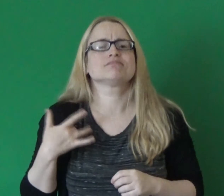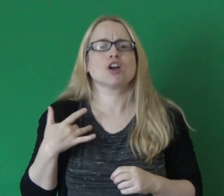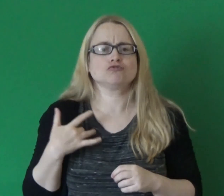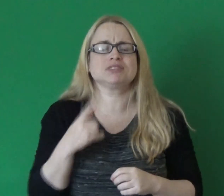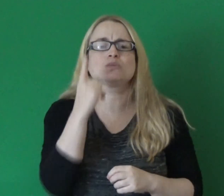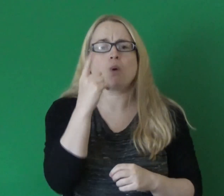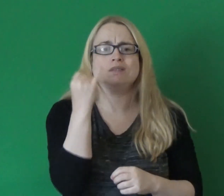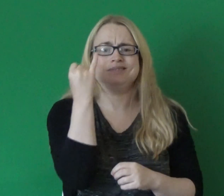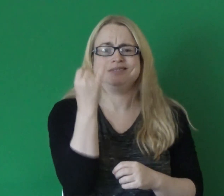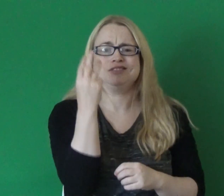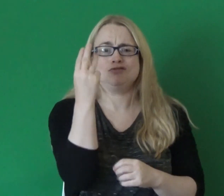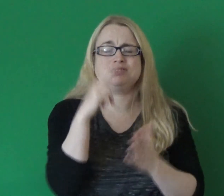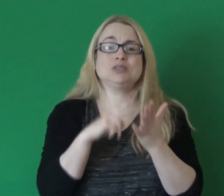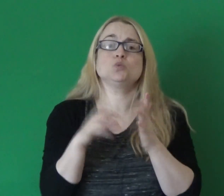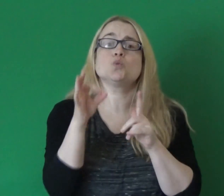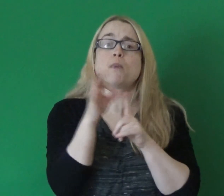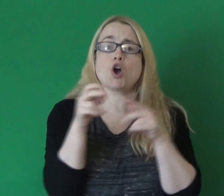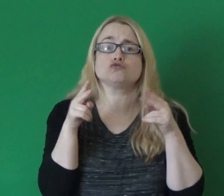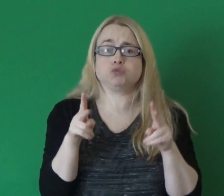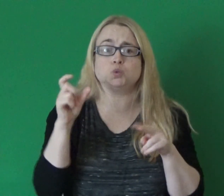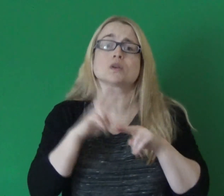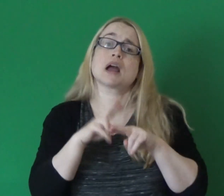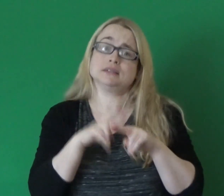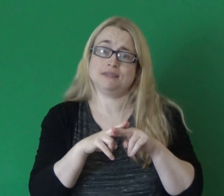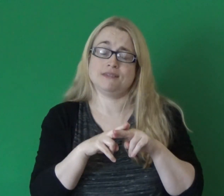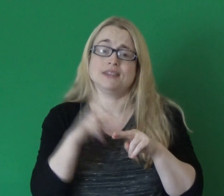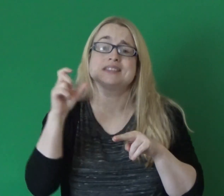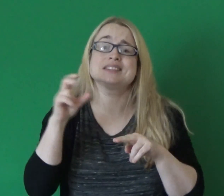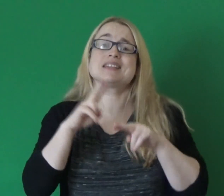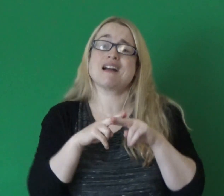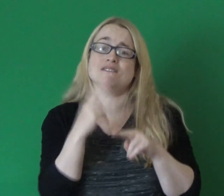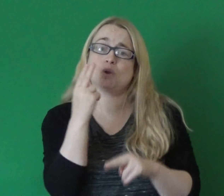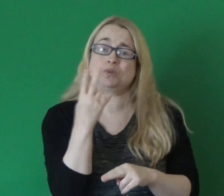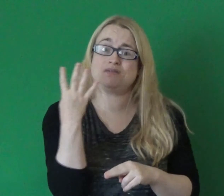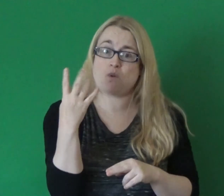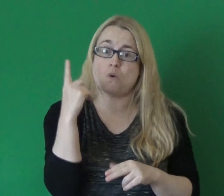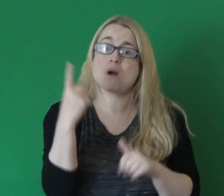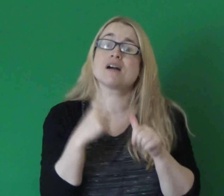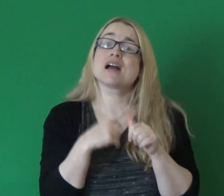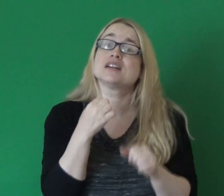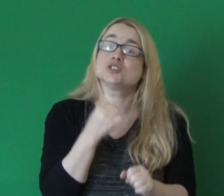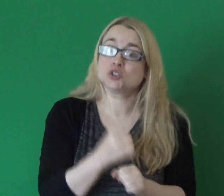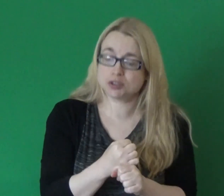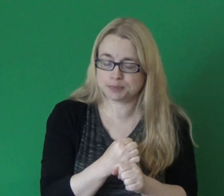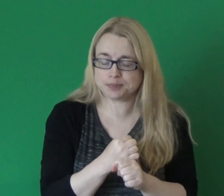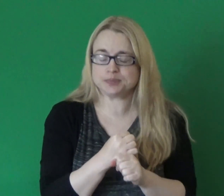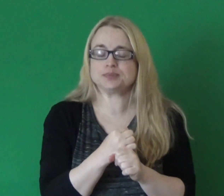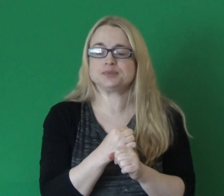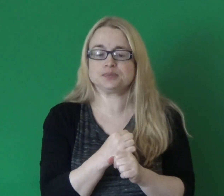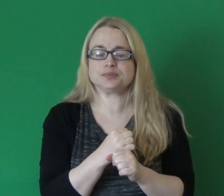The address is 163 Newport Rd, Cardiff CF24 1AG